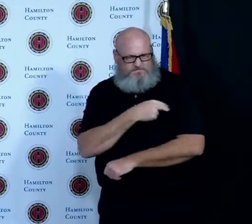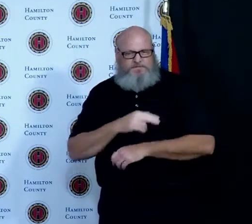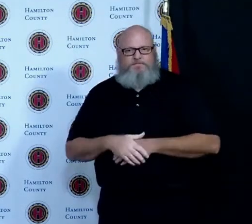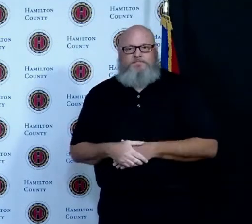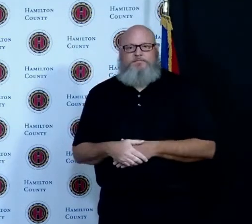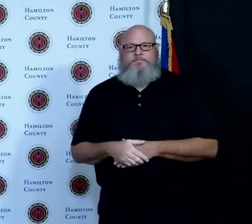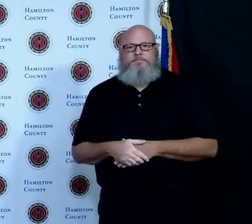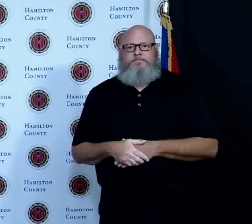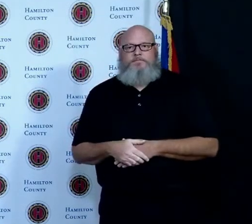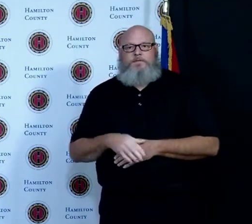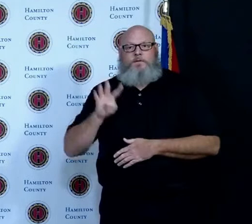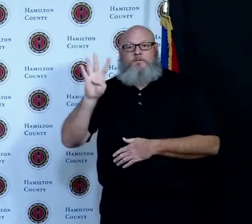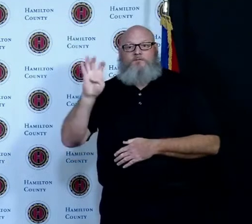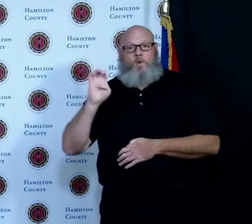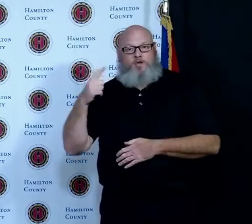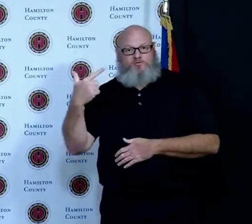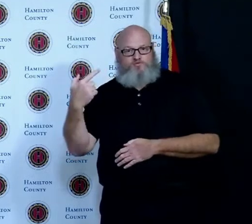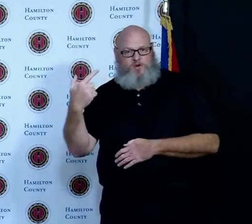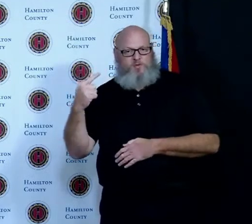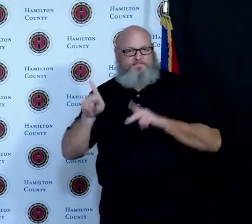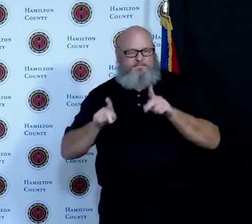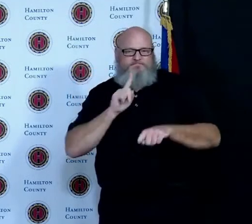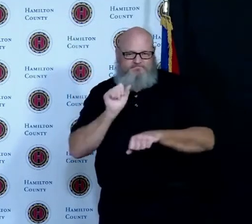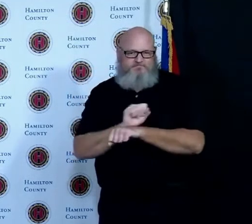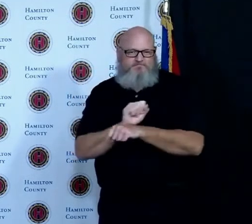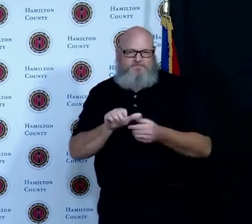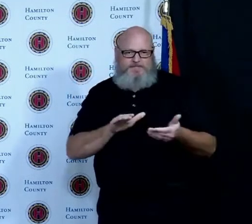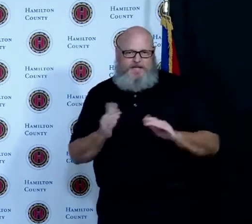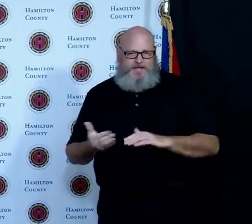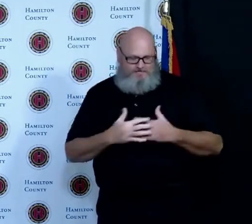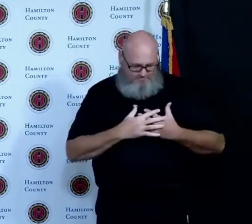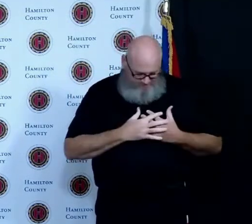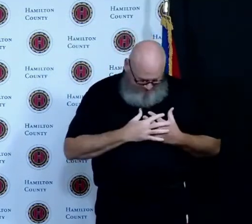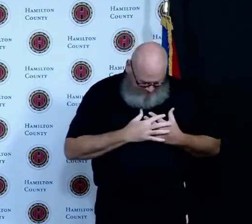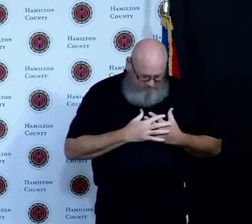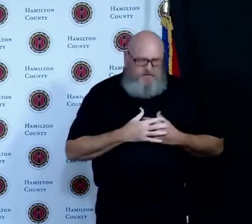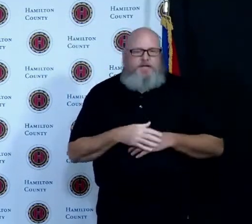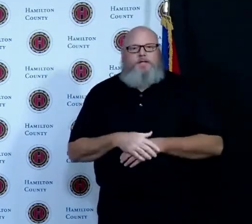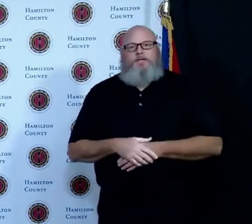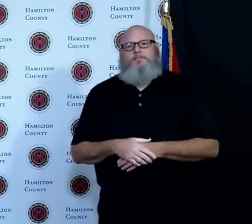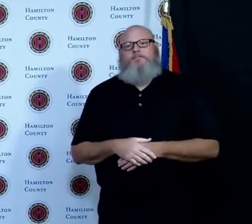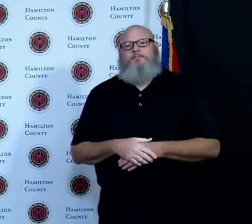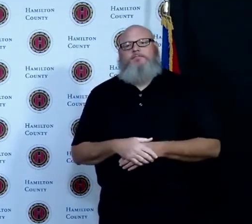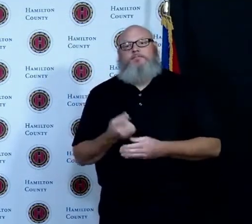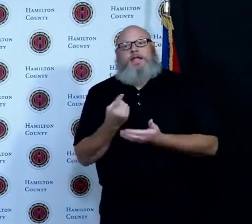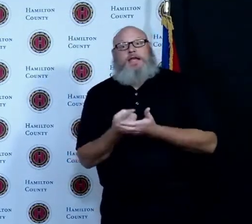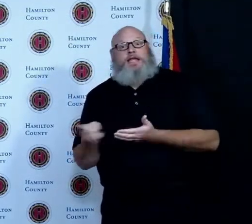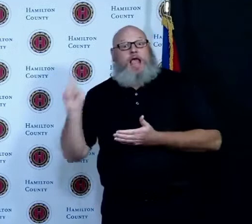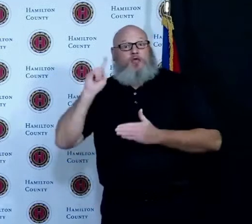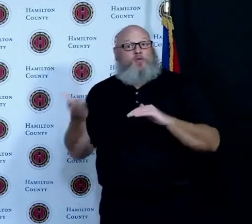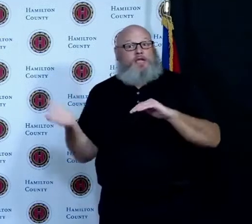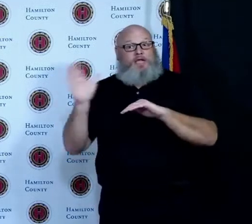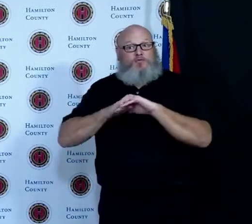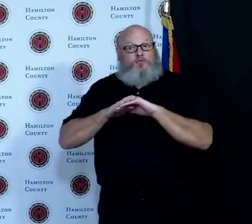have passed away the increases from last week positive cases is three thousand eight hundred